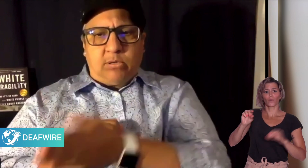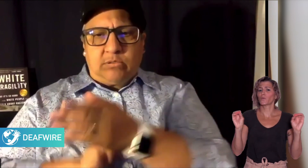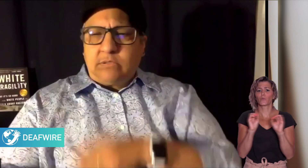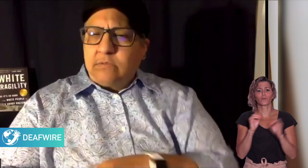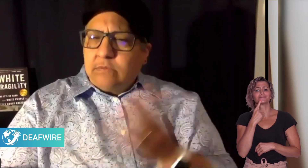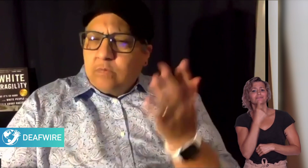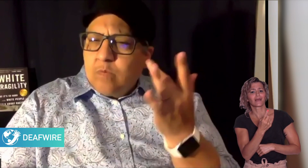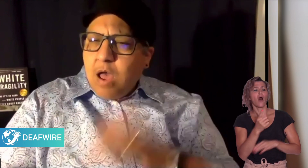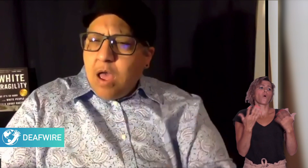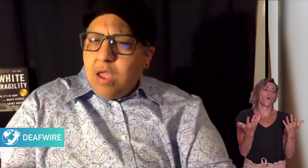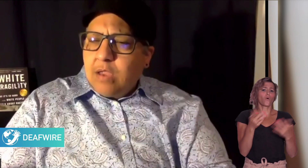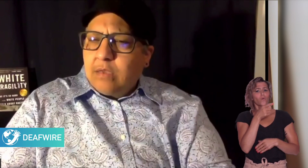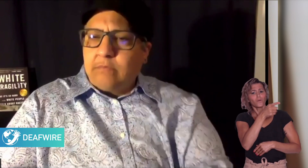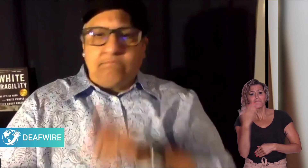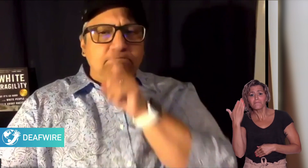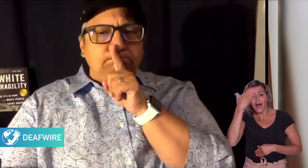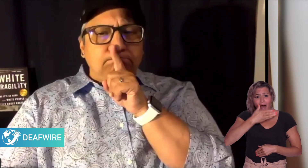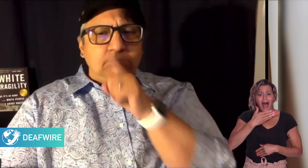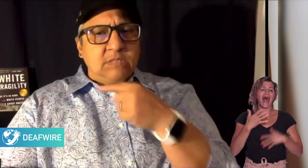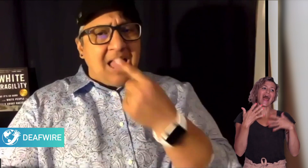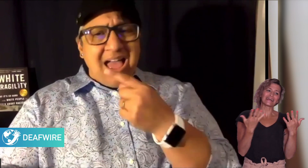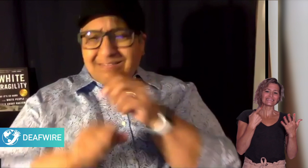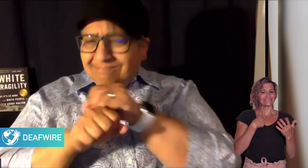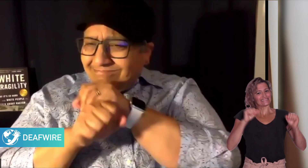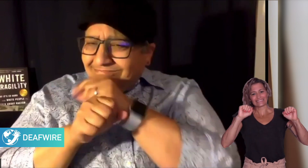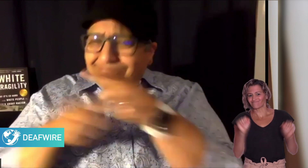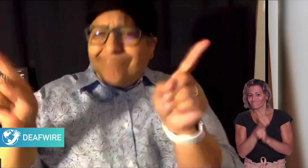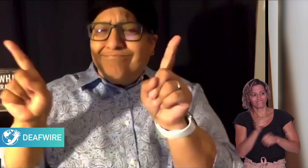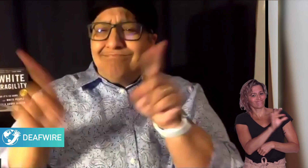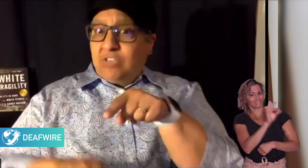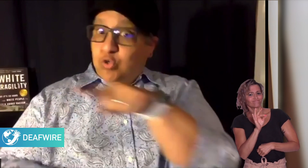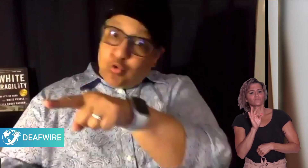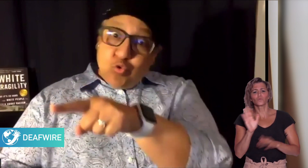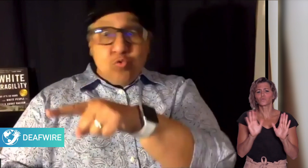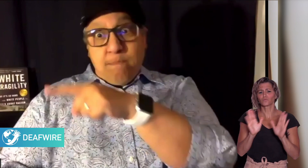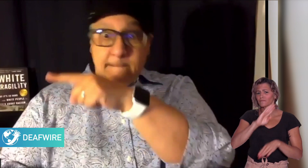“It’s because you’re Black and that’s